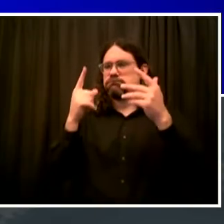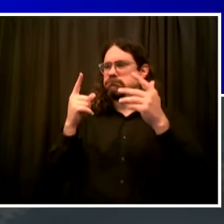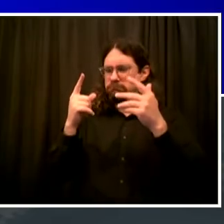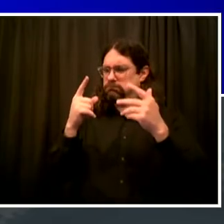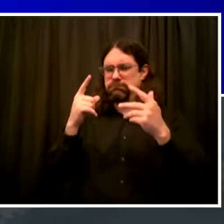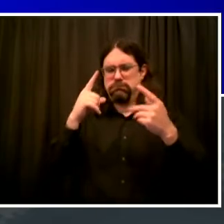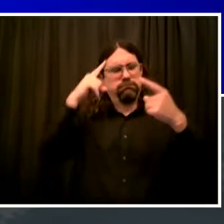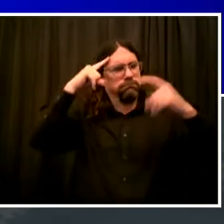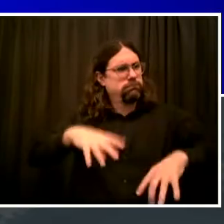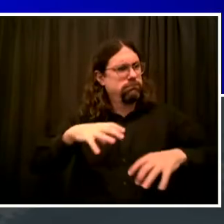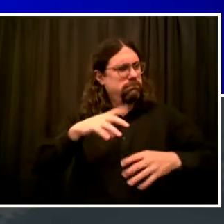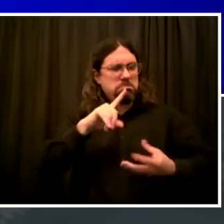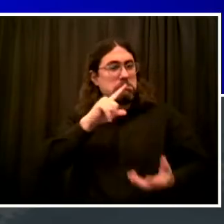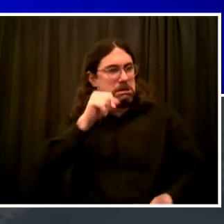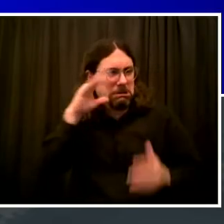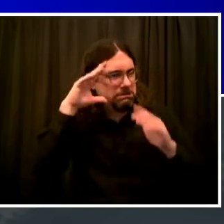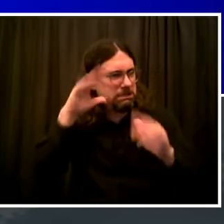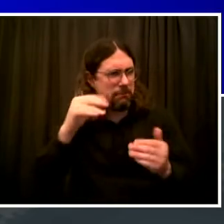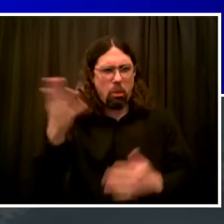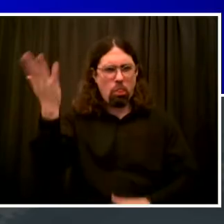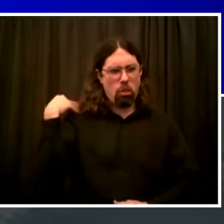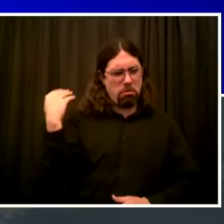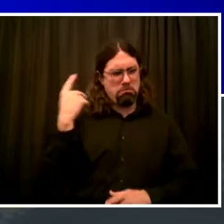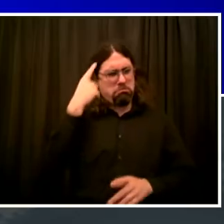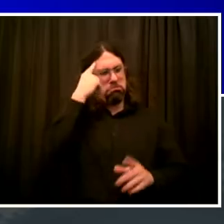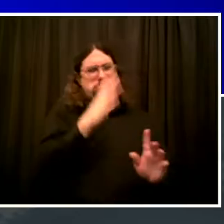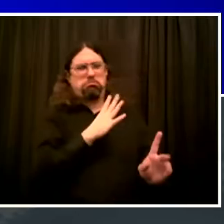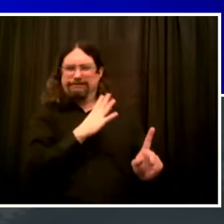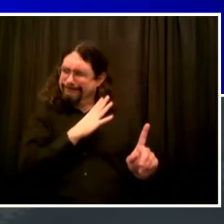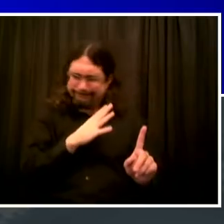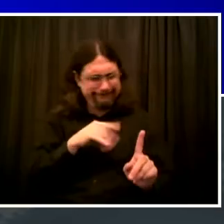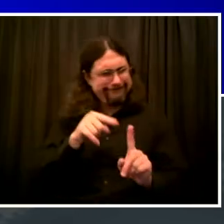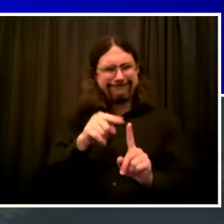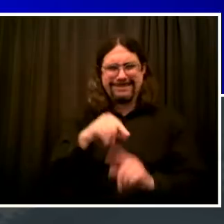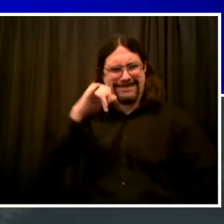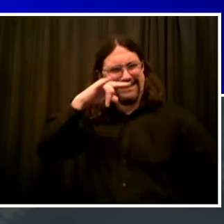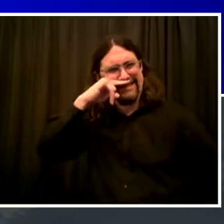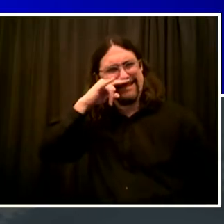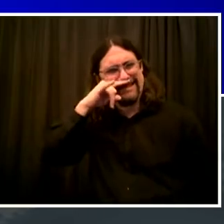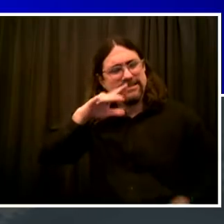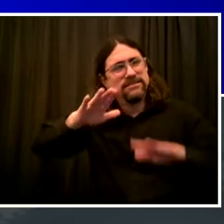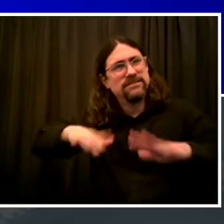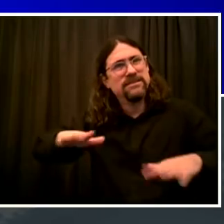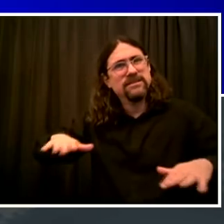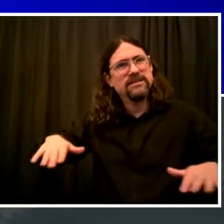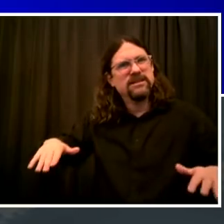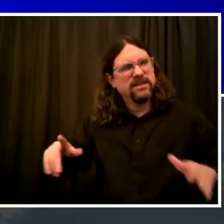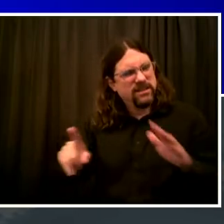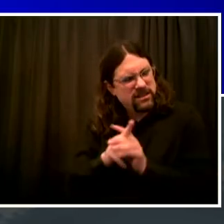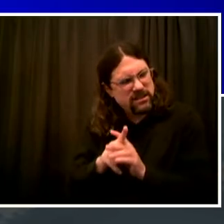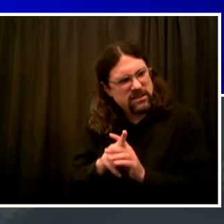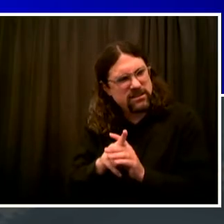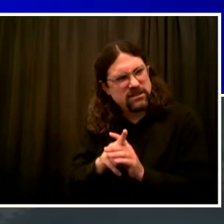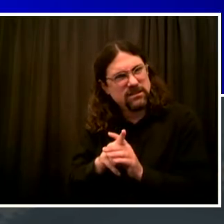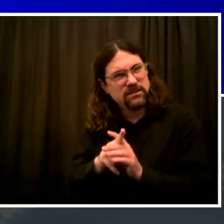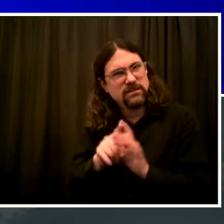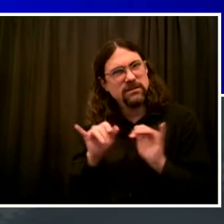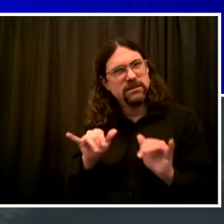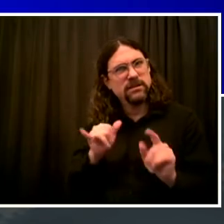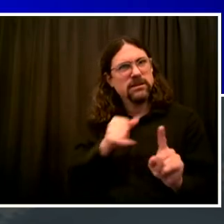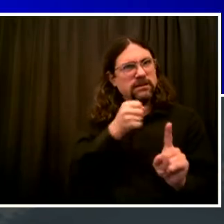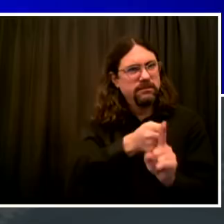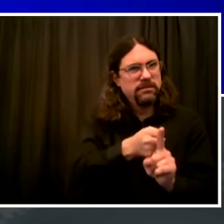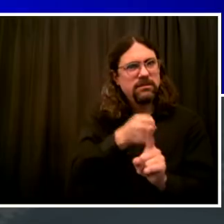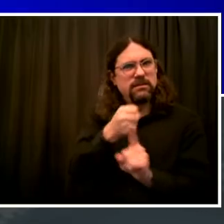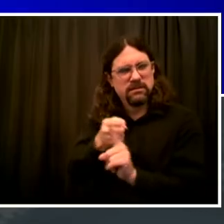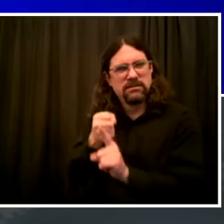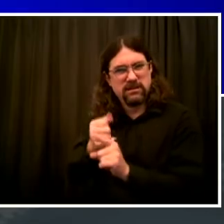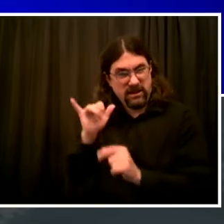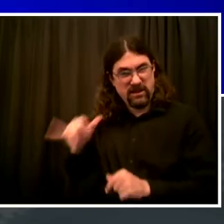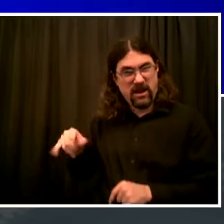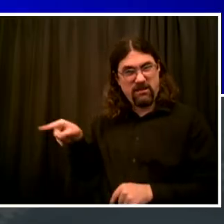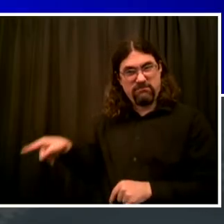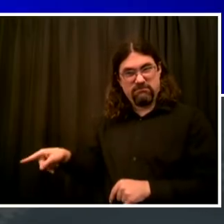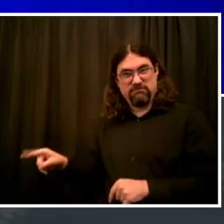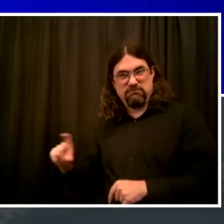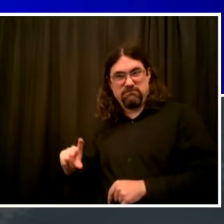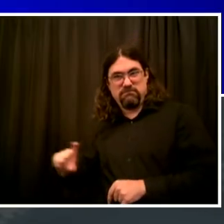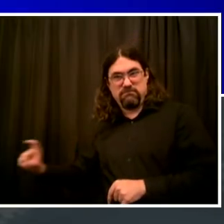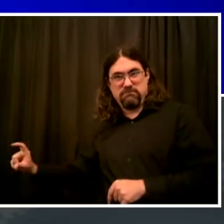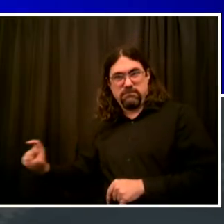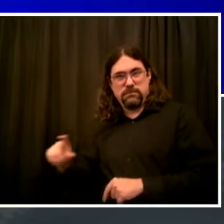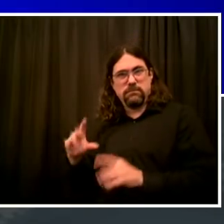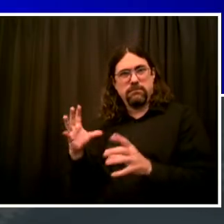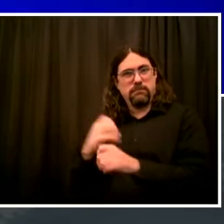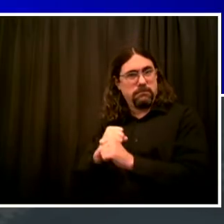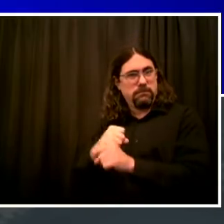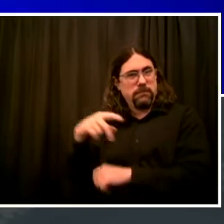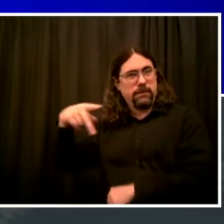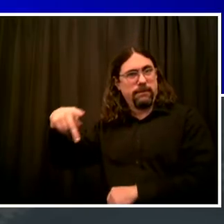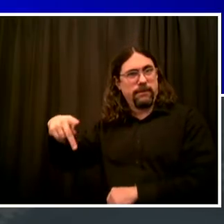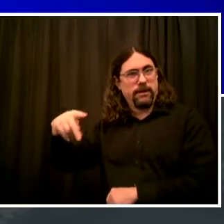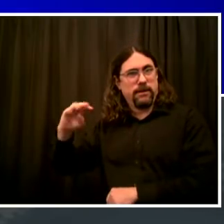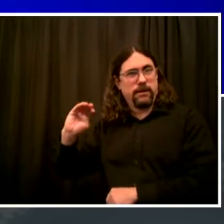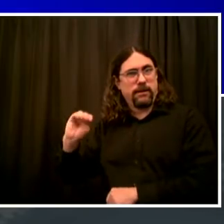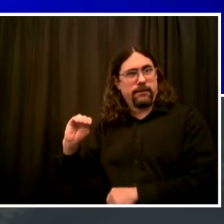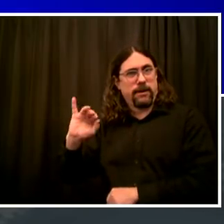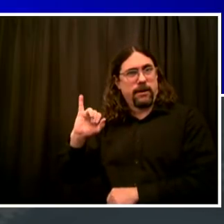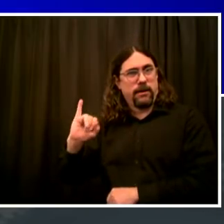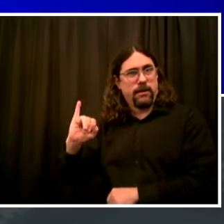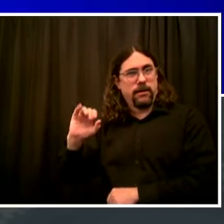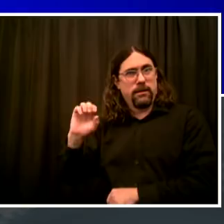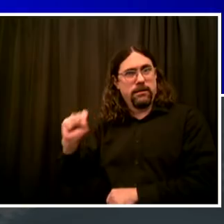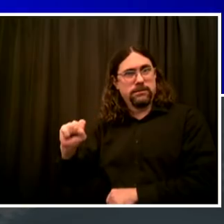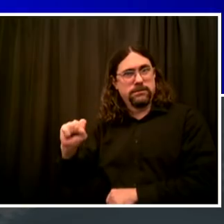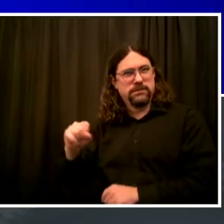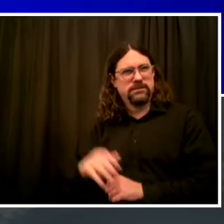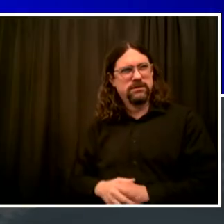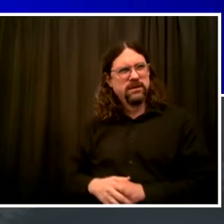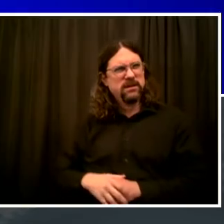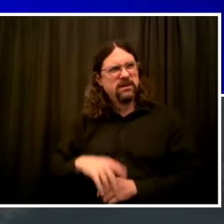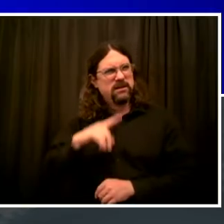TROUBLING.